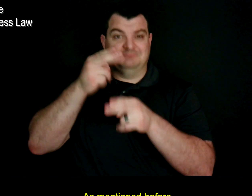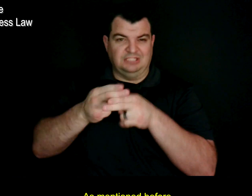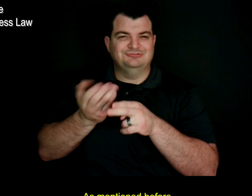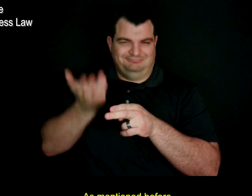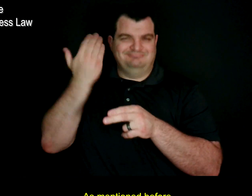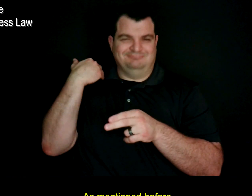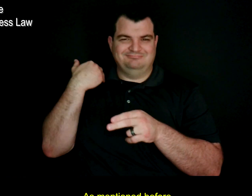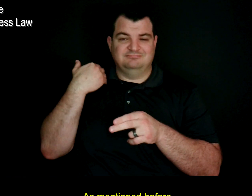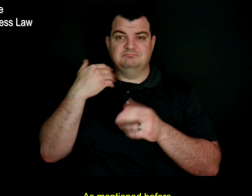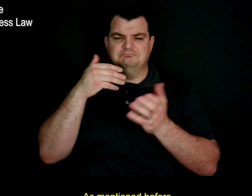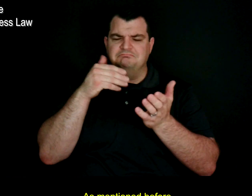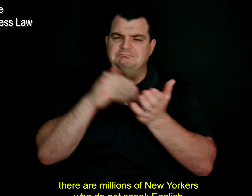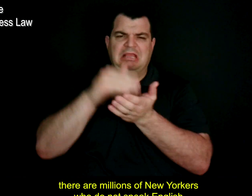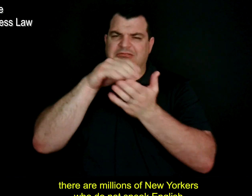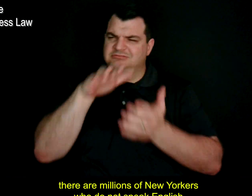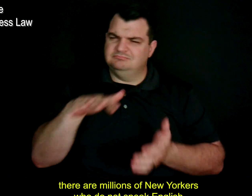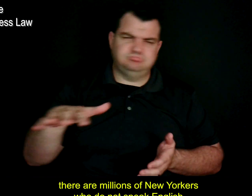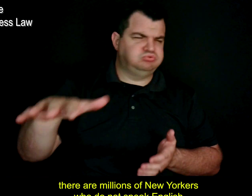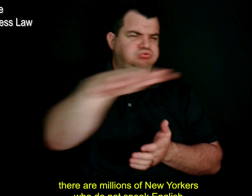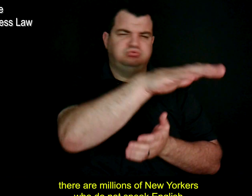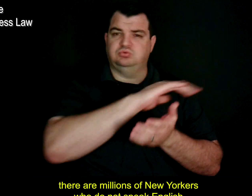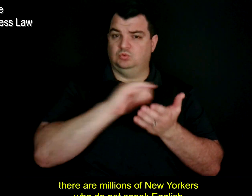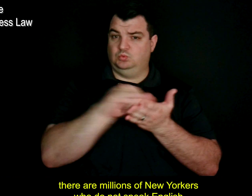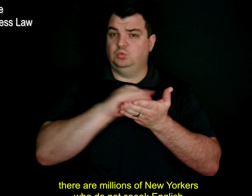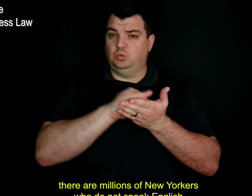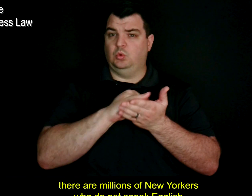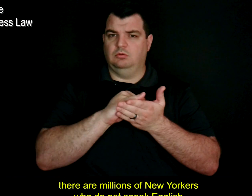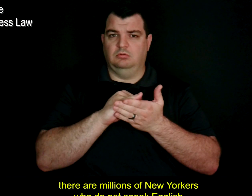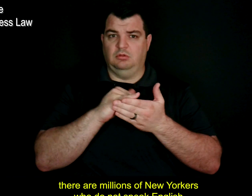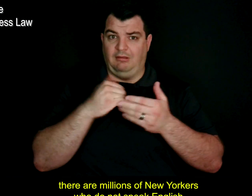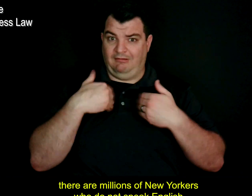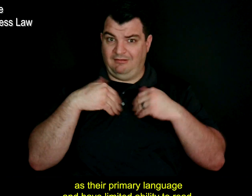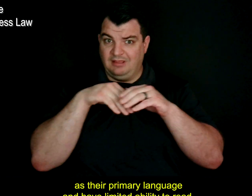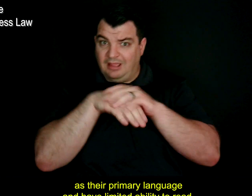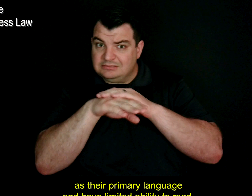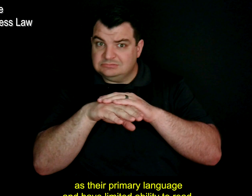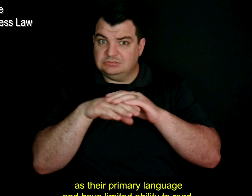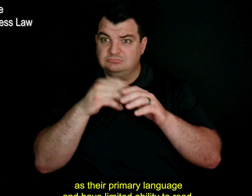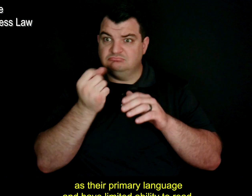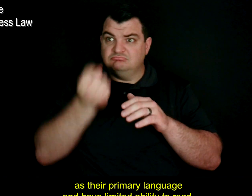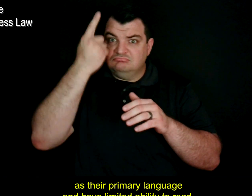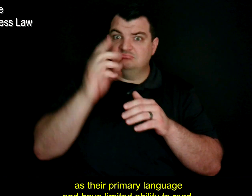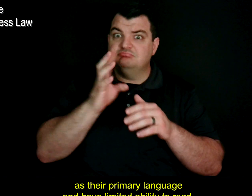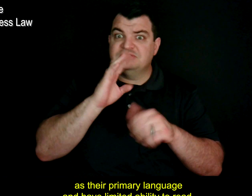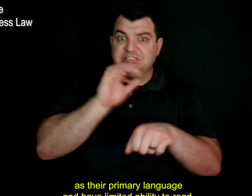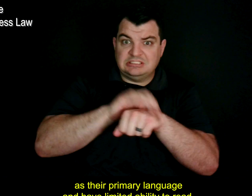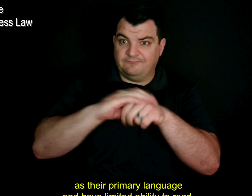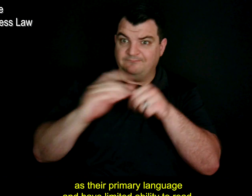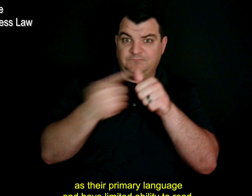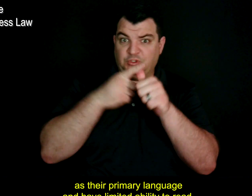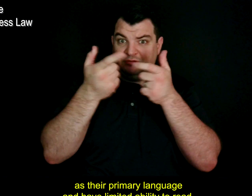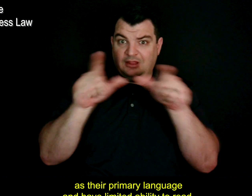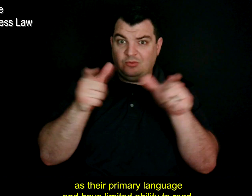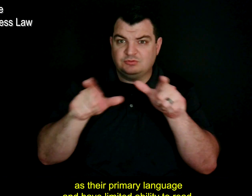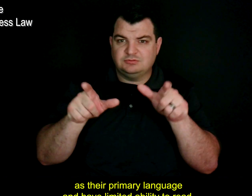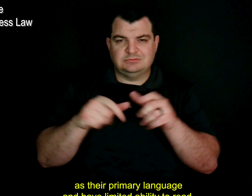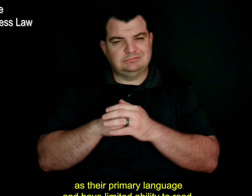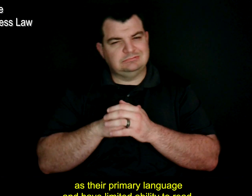As mentioned before, there are millions of New Yorkers who do not speak English as their primary language and have limited ability to read,